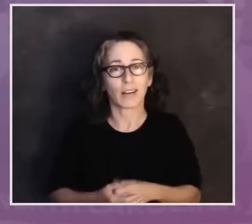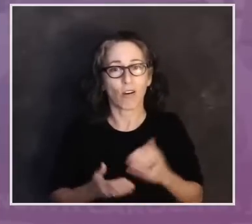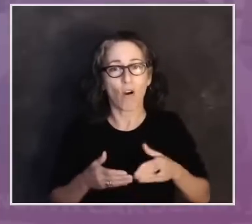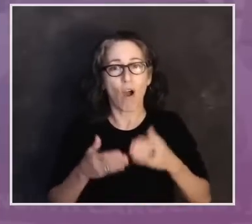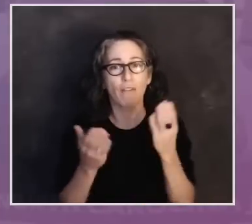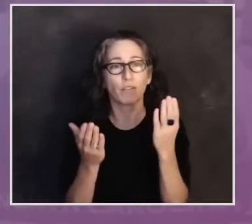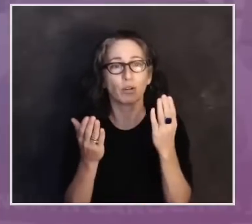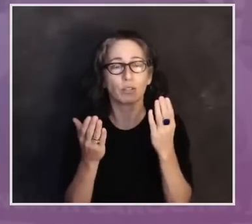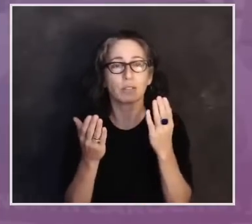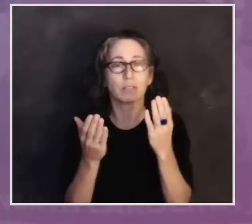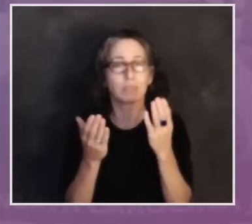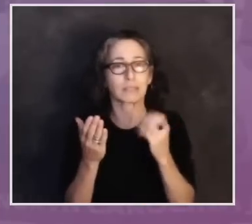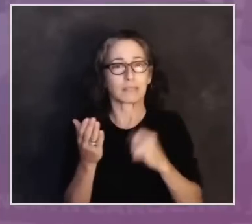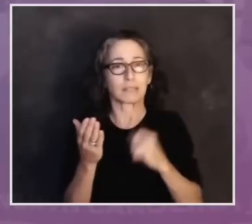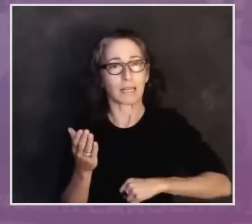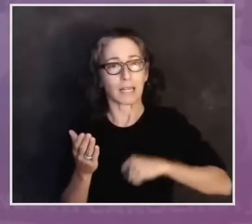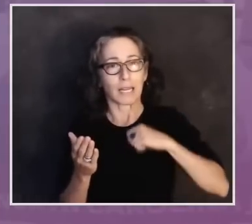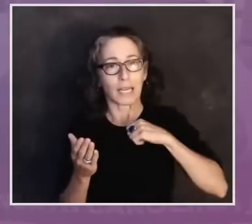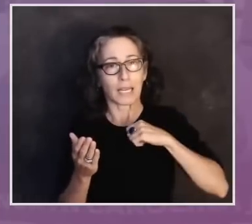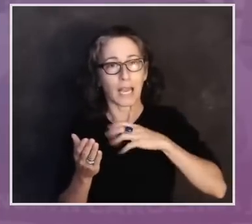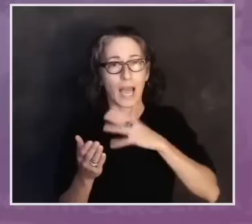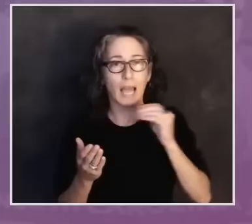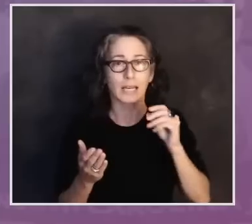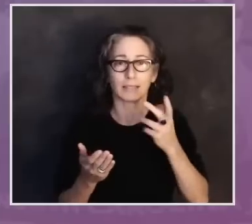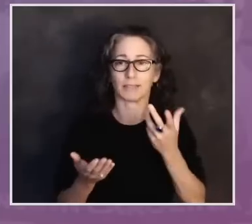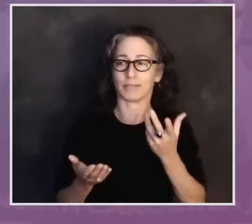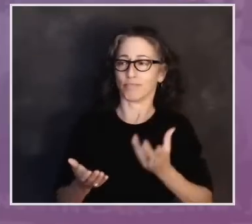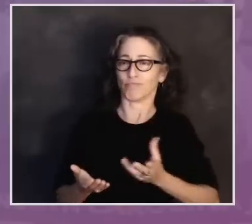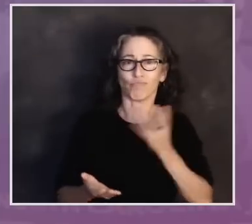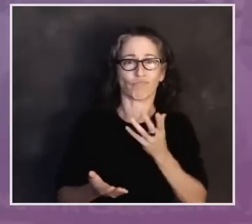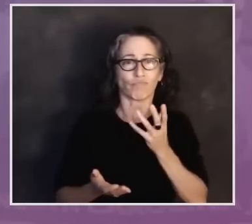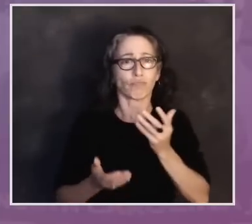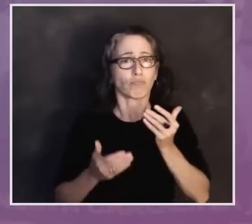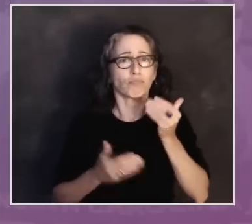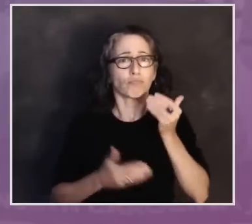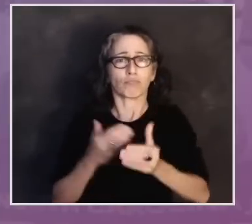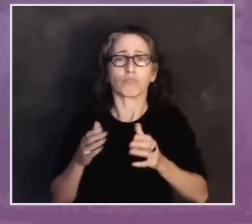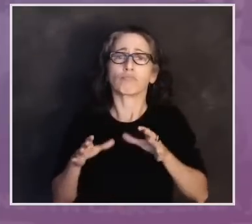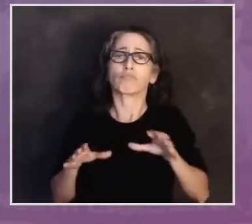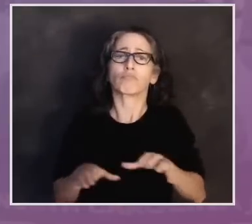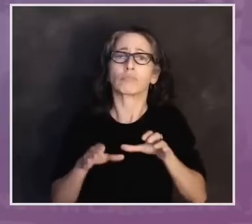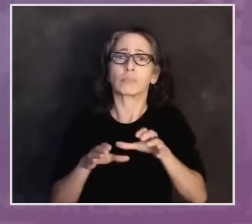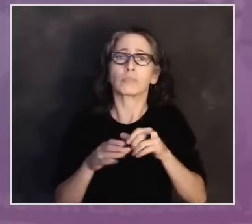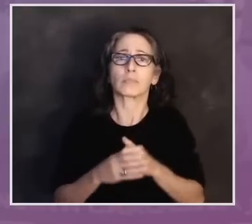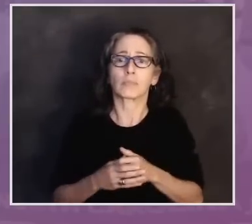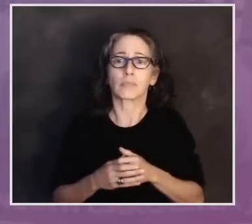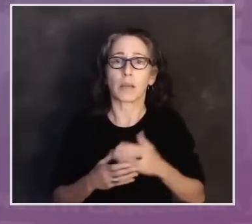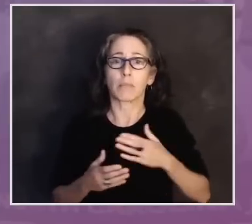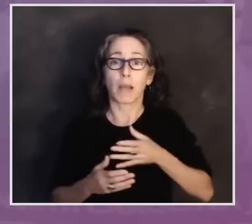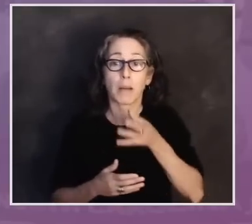A BEAKEN OF HOPE WHO NEED TO SEE A LEADER WHO CAN OFFER US